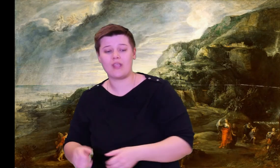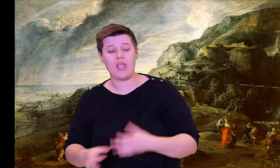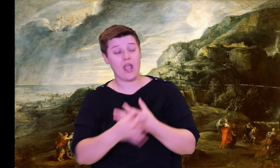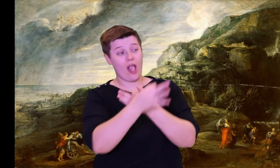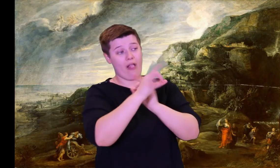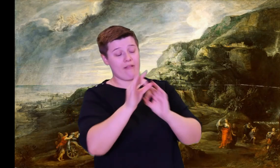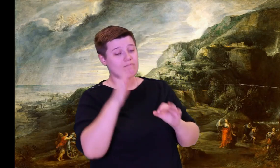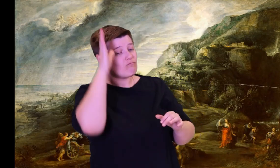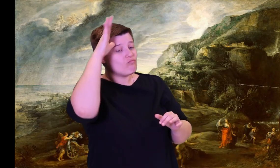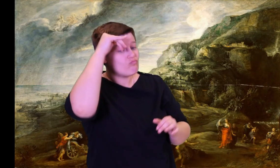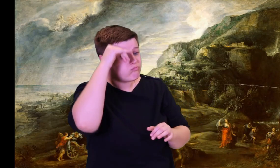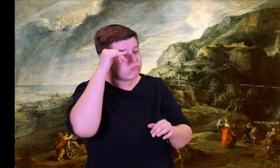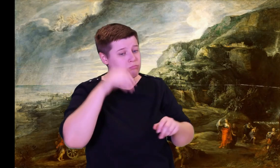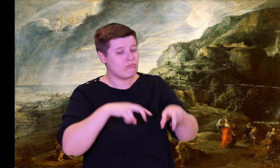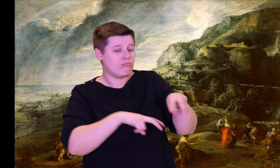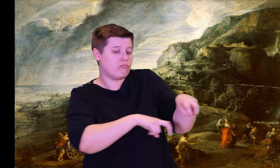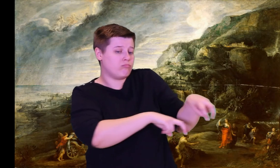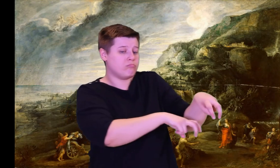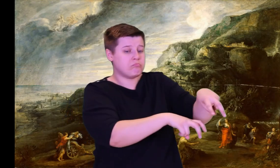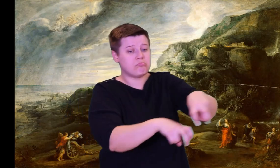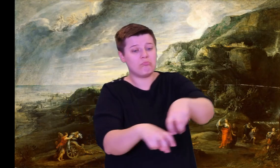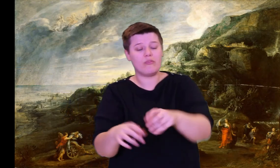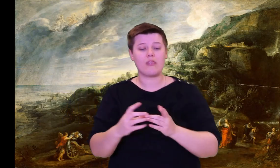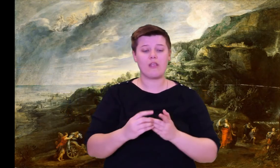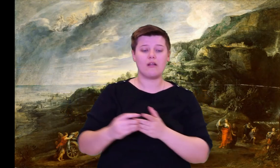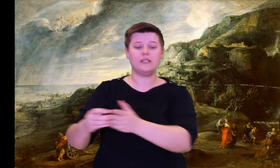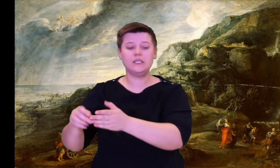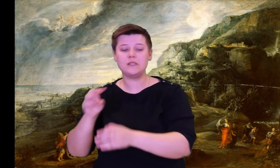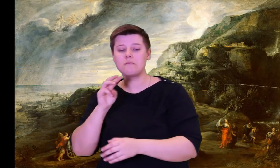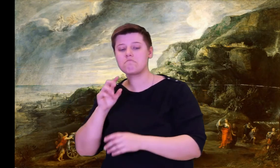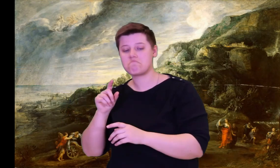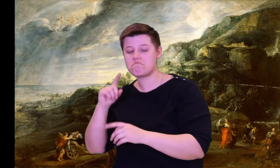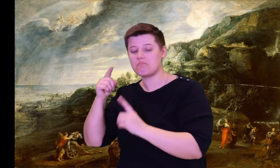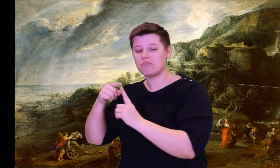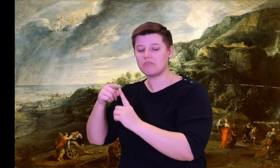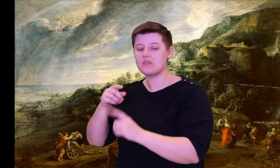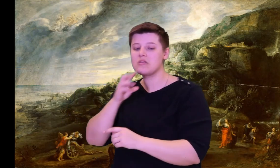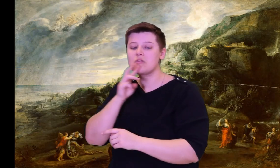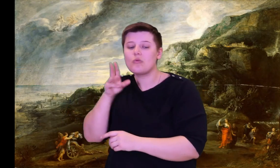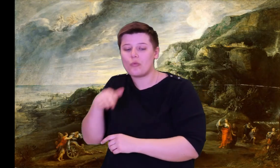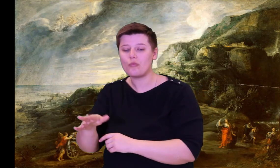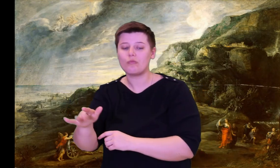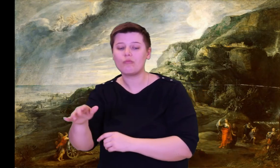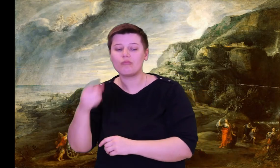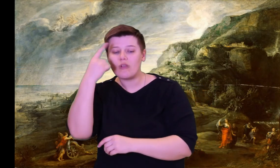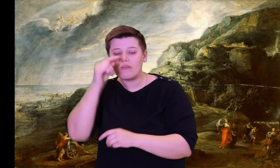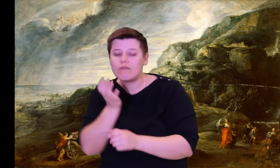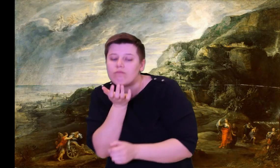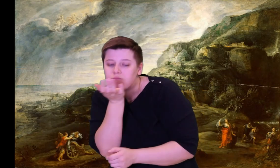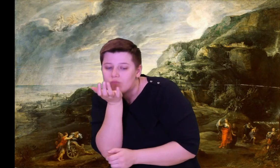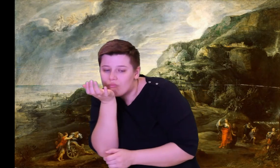The girls brought out the laundry from the cart, and brought it to the washing pools and trod it,